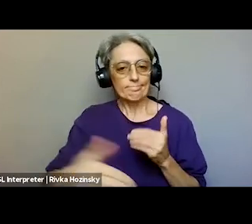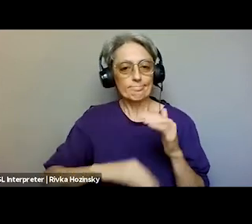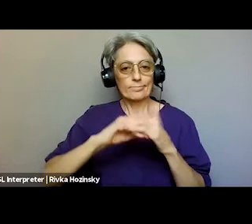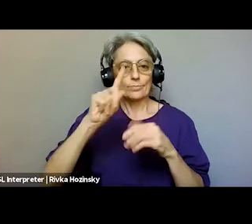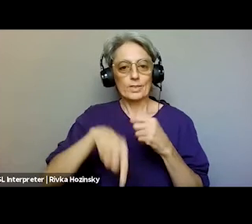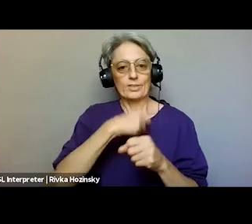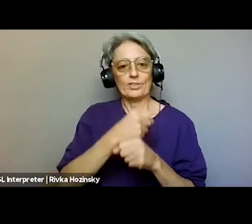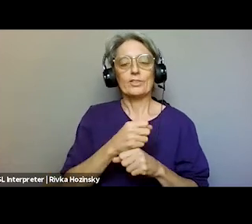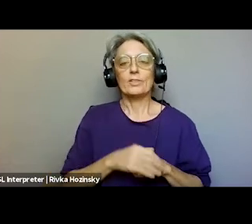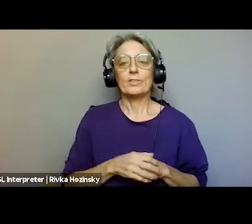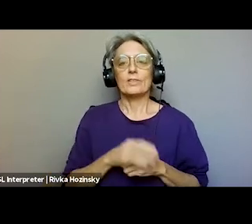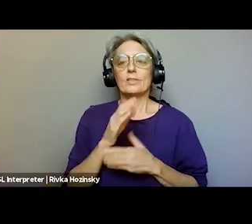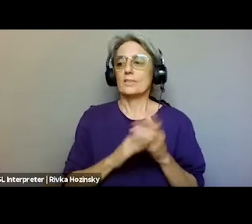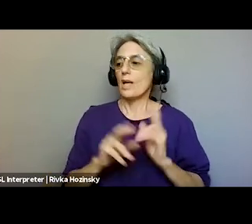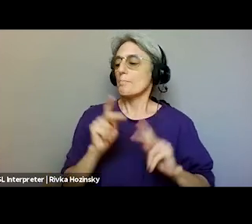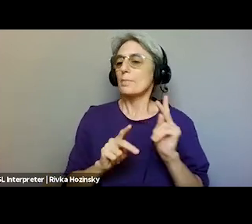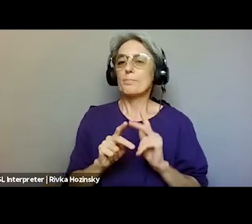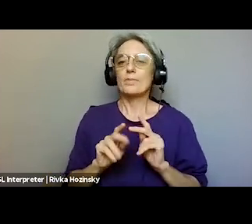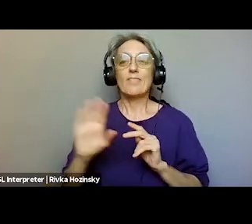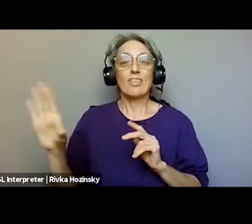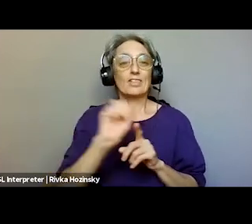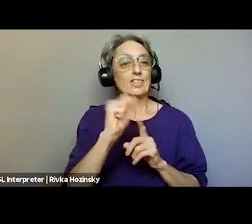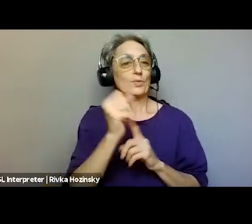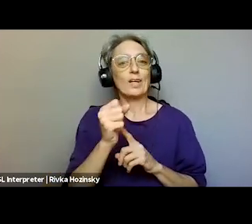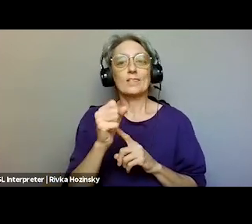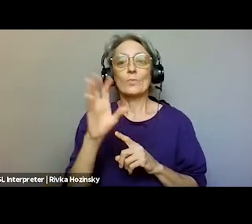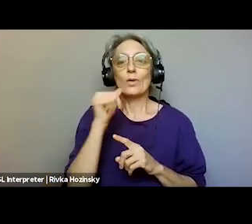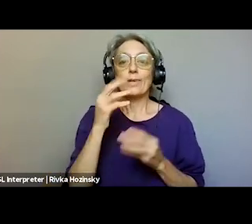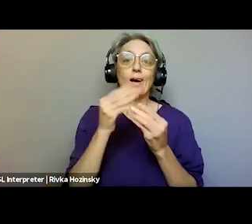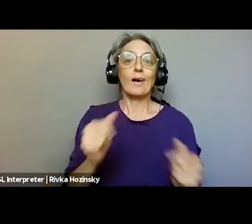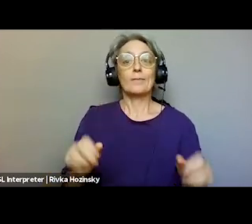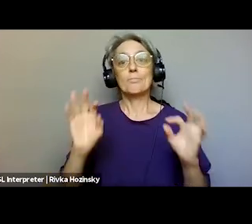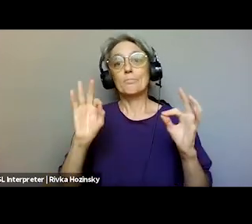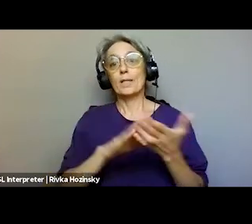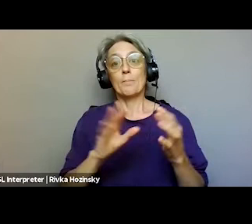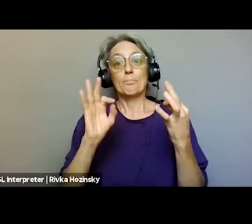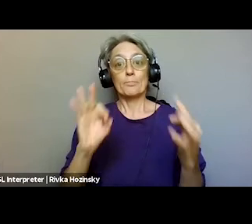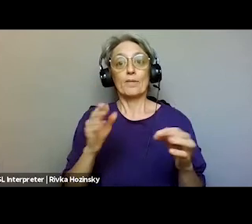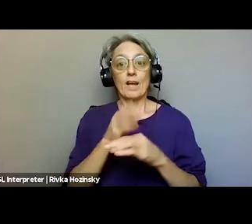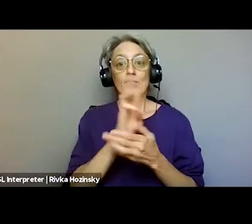don't magically resolve in six weeks and that often new parents need support well beyond that